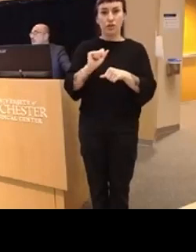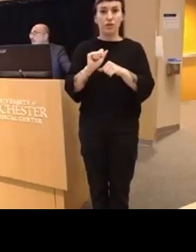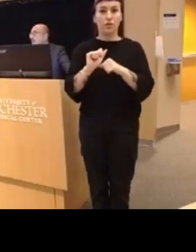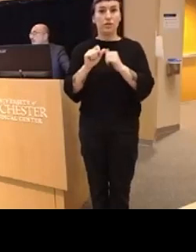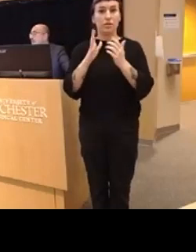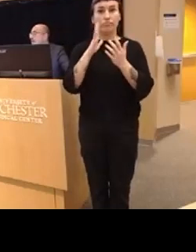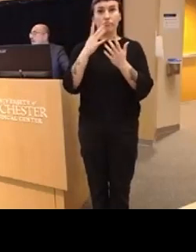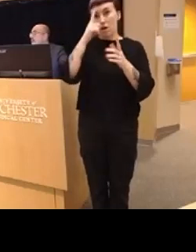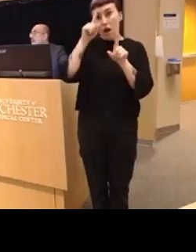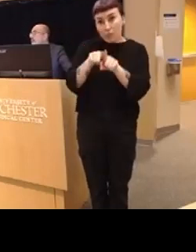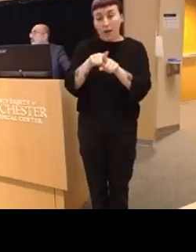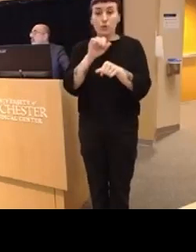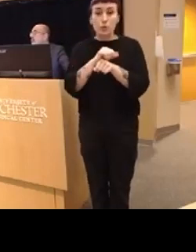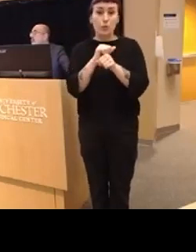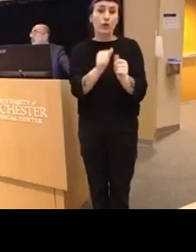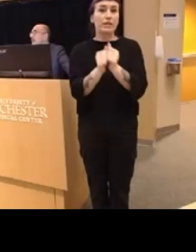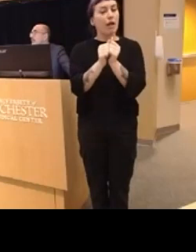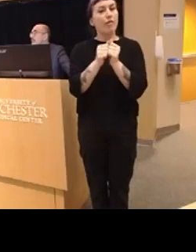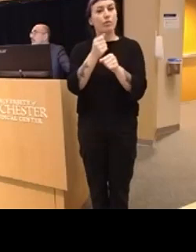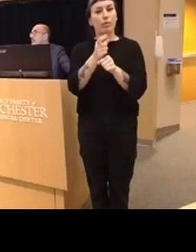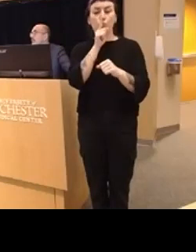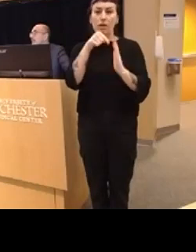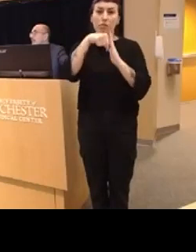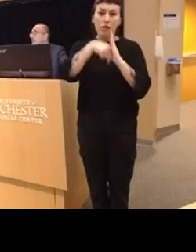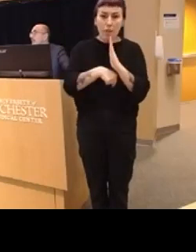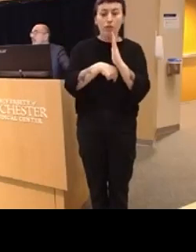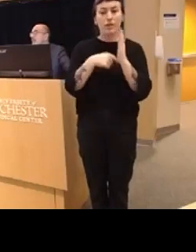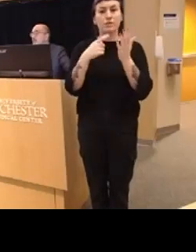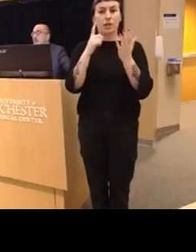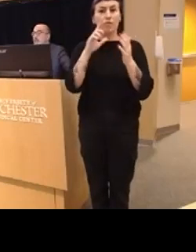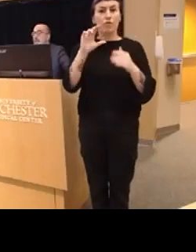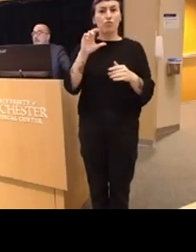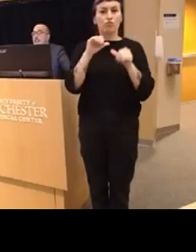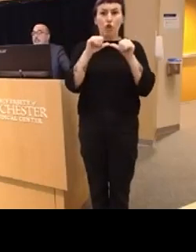working together um to make a really comprehensive chronic pain unit and and you know and I think